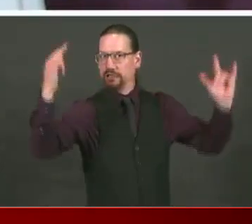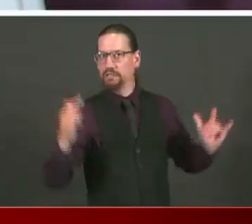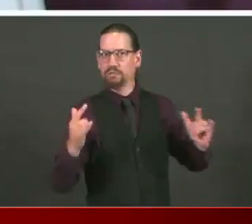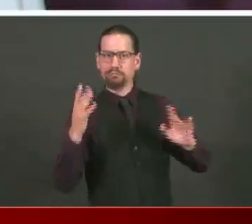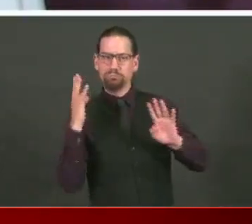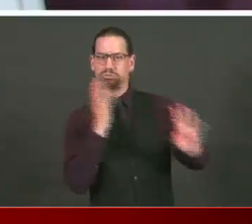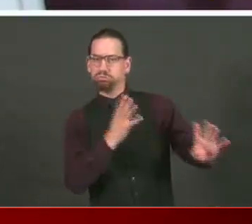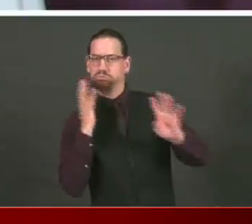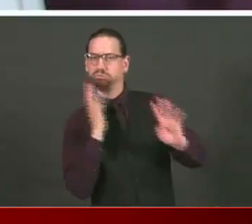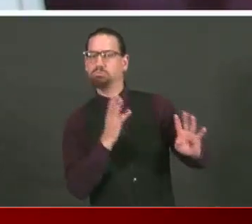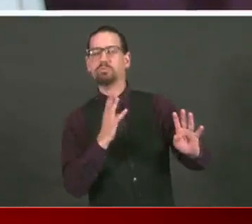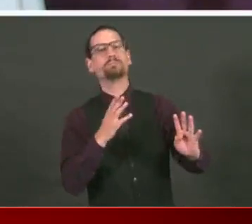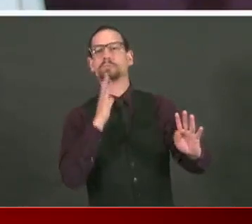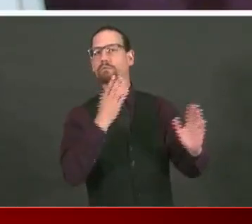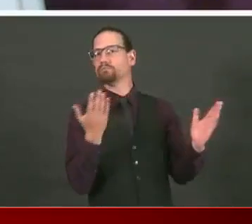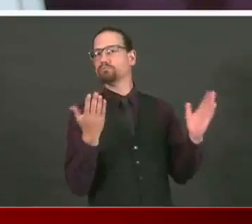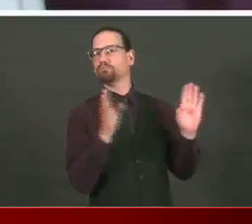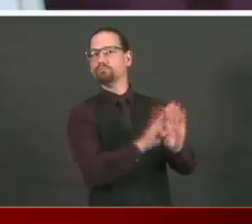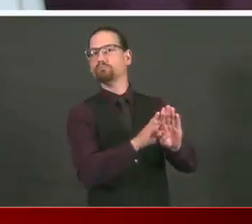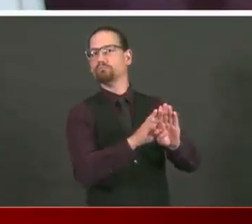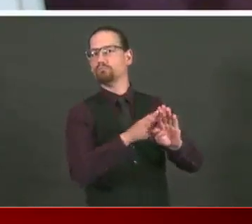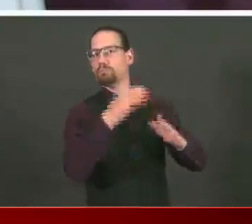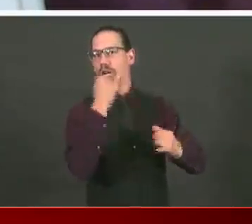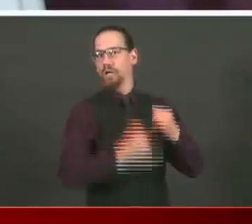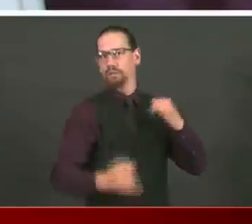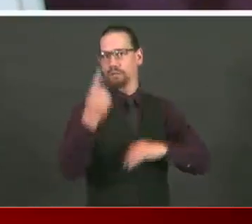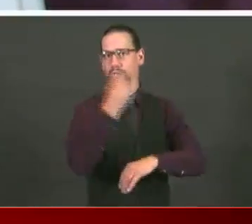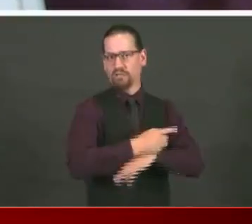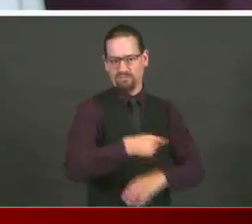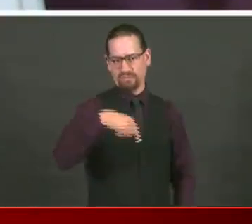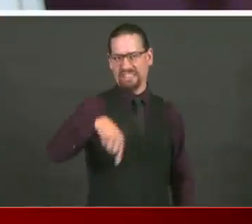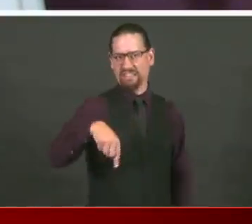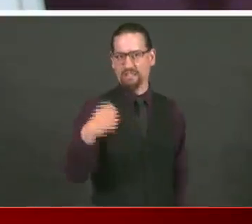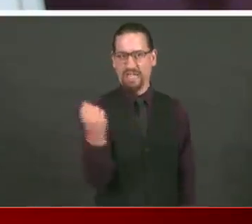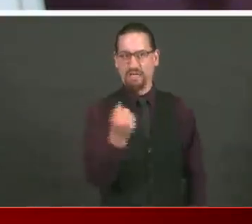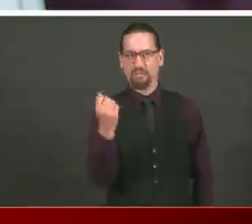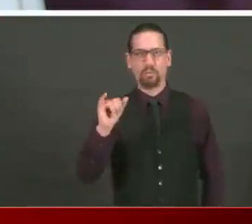IN PARTNERSHIP WITH CVS. WE HAVE BEEN PLANNING THIS FOR A WHILE. THEY ARE ONLY TESTING A FEW